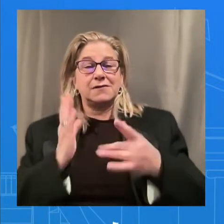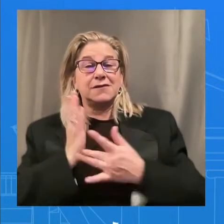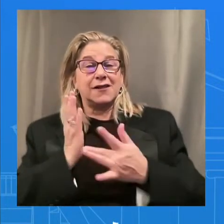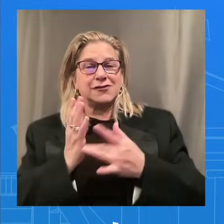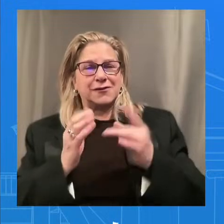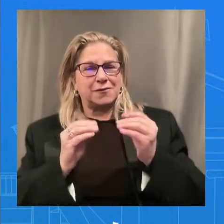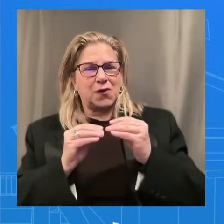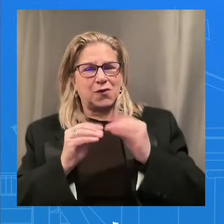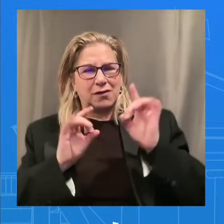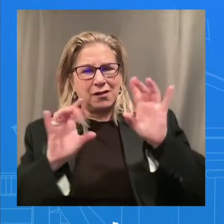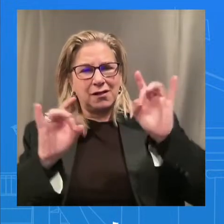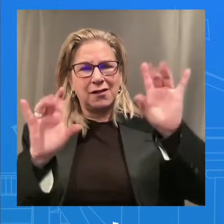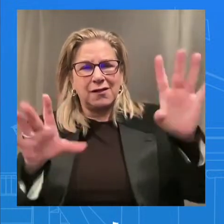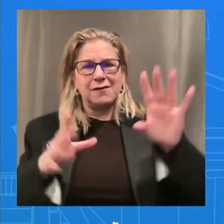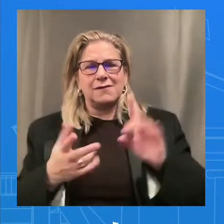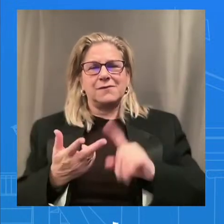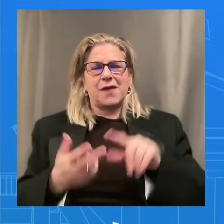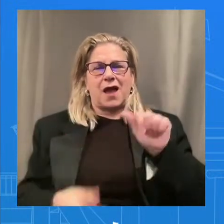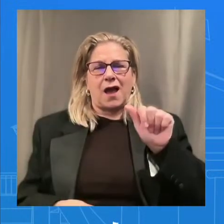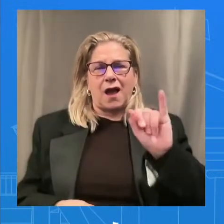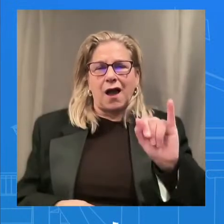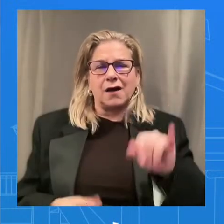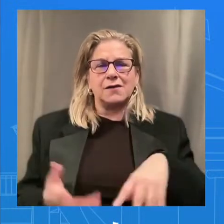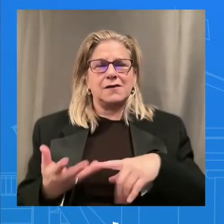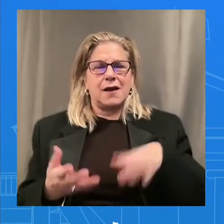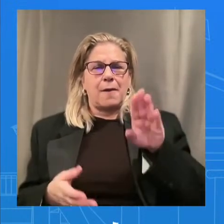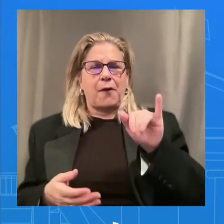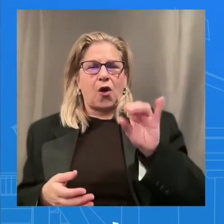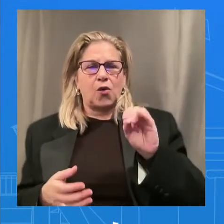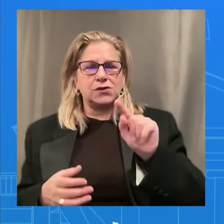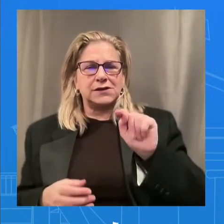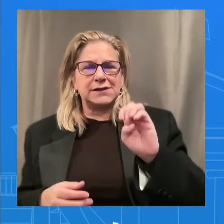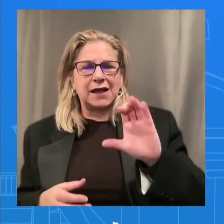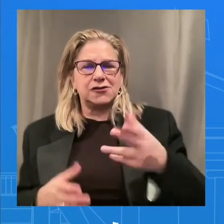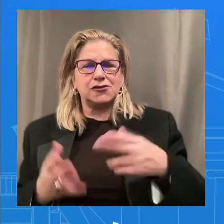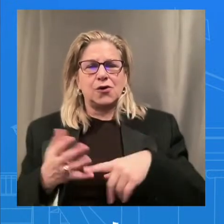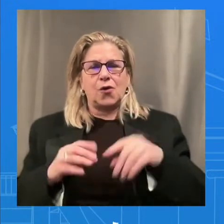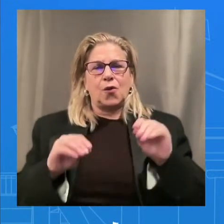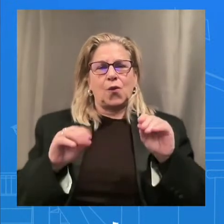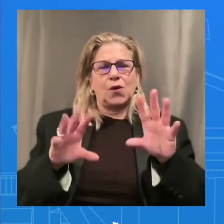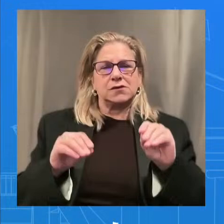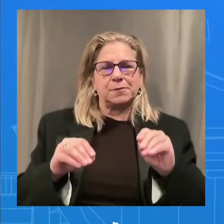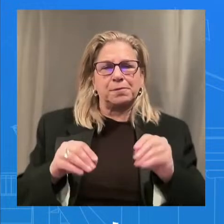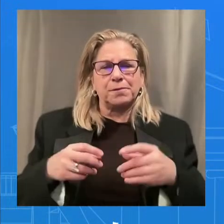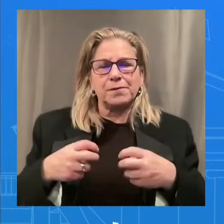When the president took office, many of you were writing that China’s economy was on track to surpass America’s economy